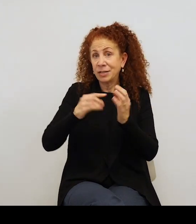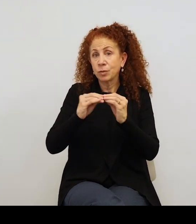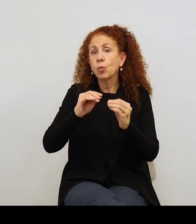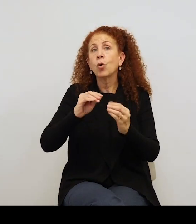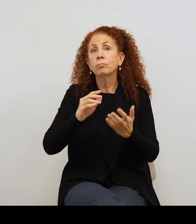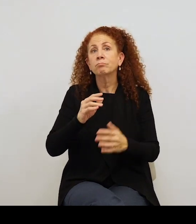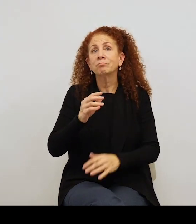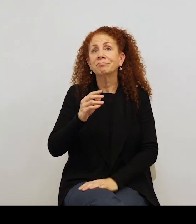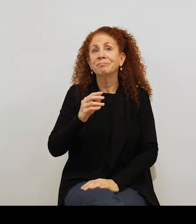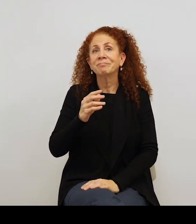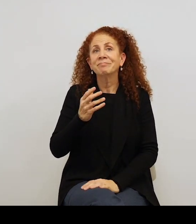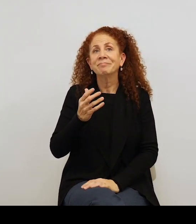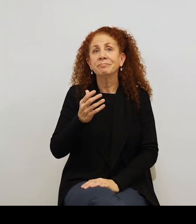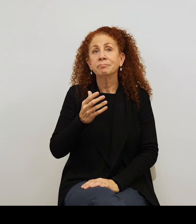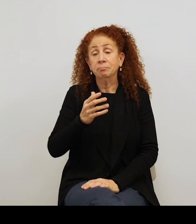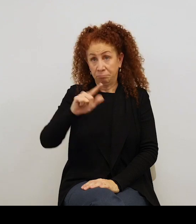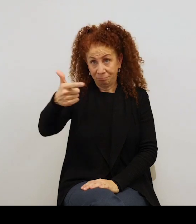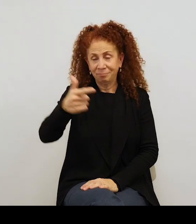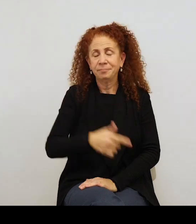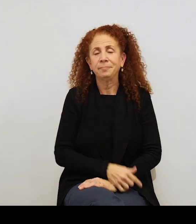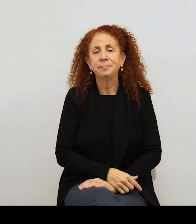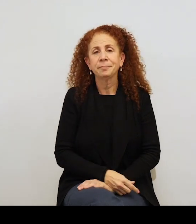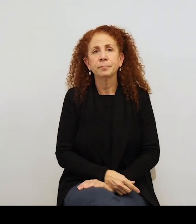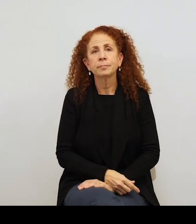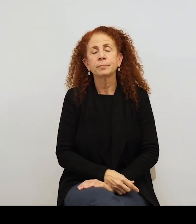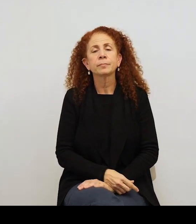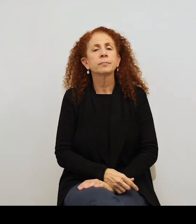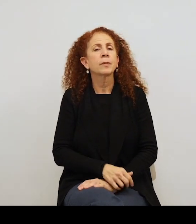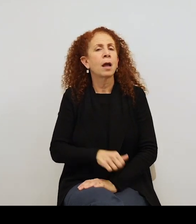especially if you see it differently.